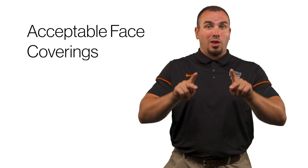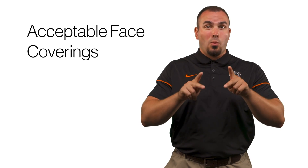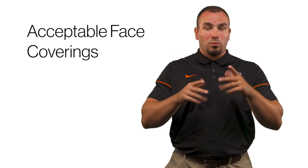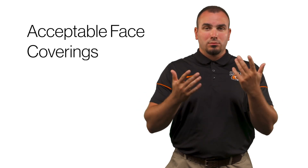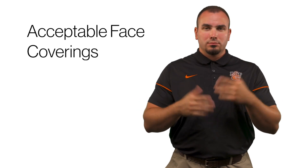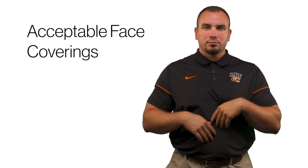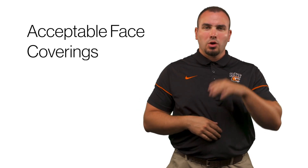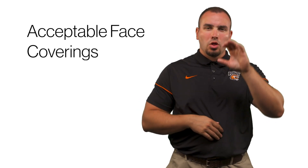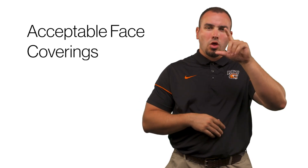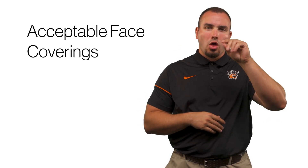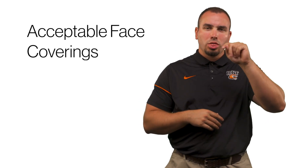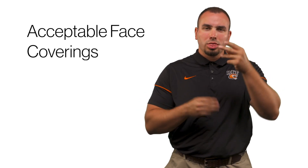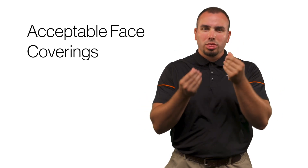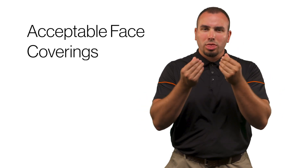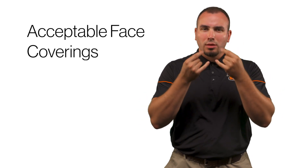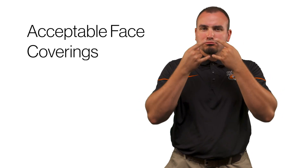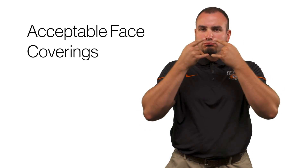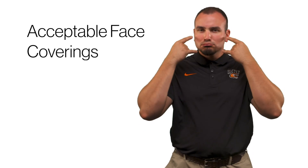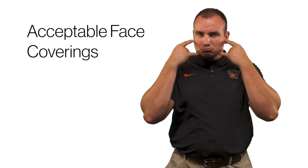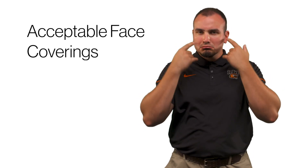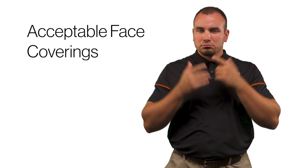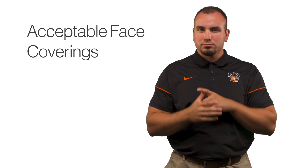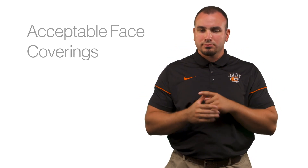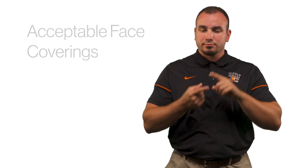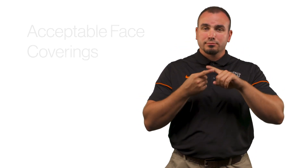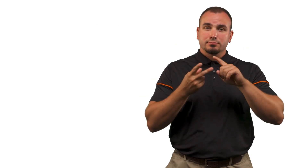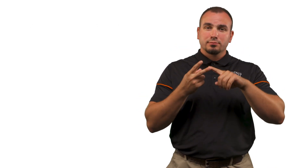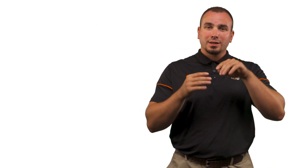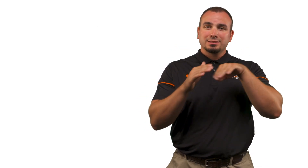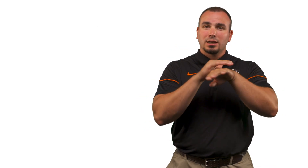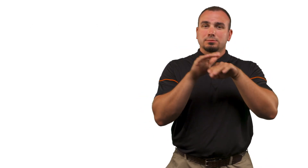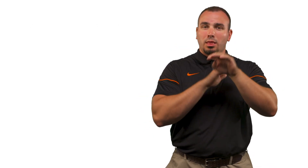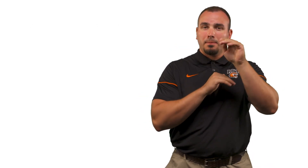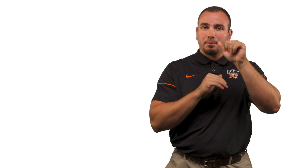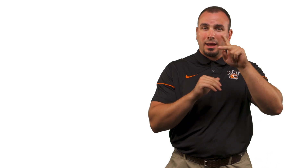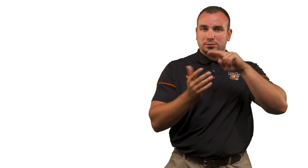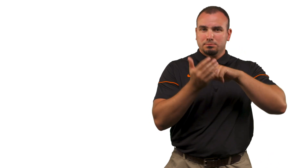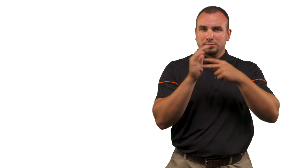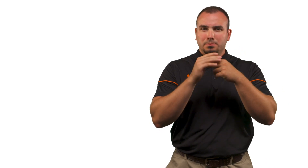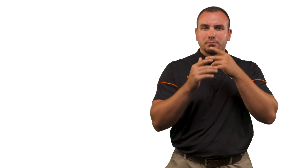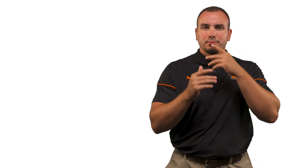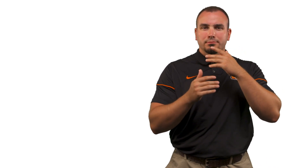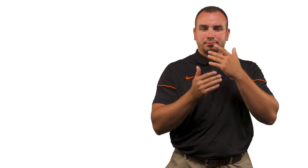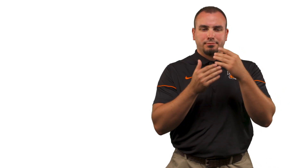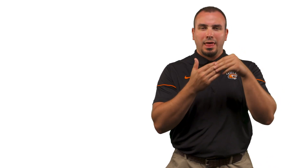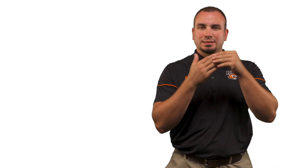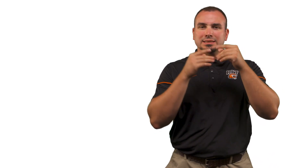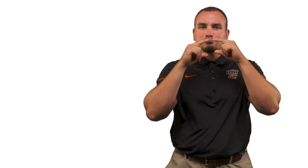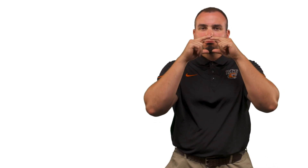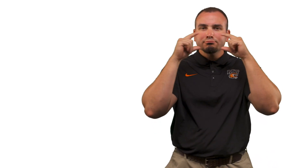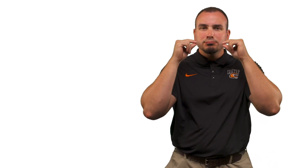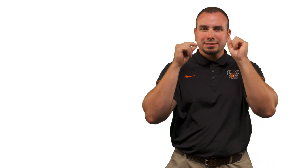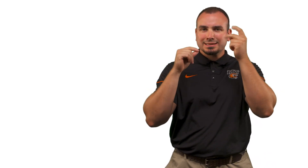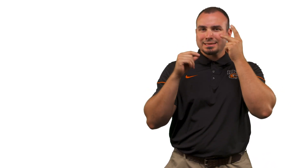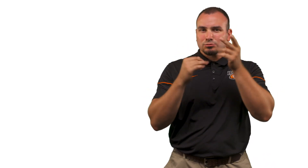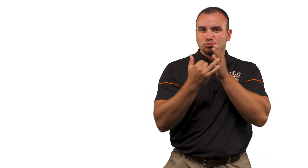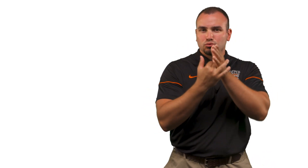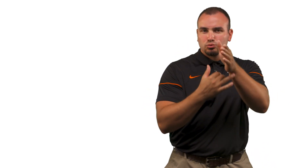Acceptable face coverings include cloth face coverings; accessible masks, a cloth face covering with